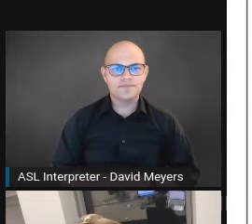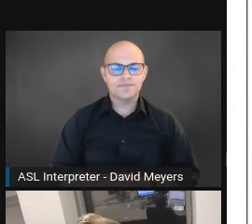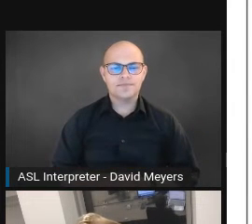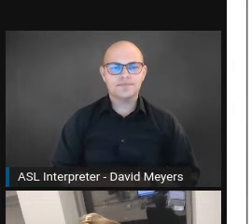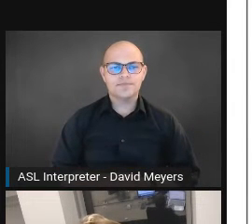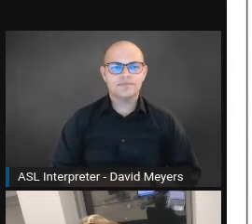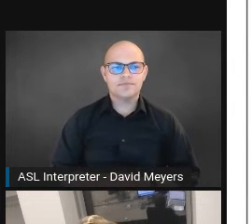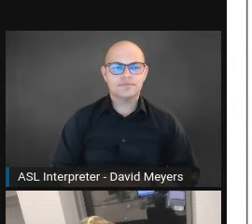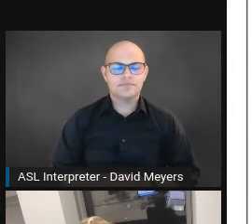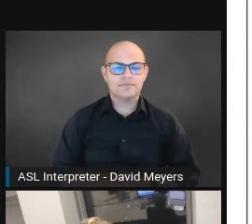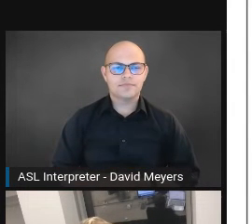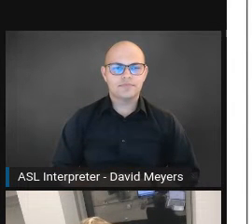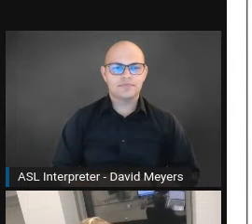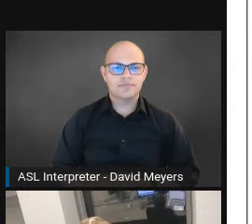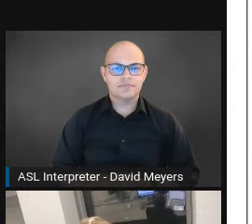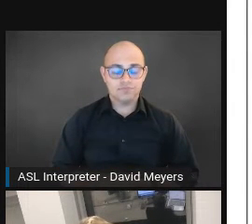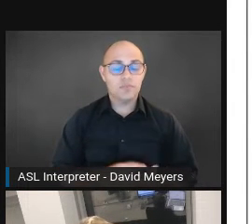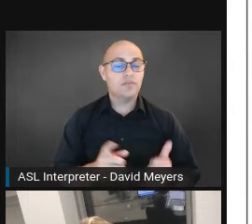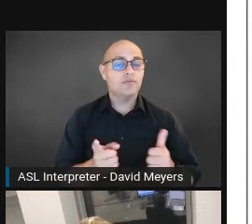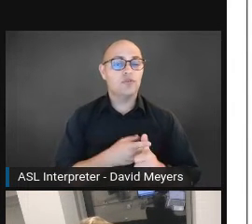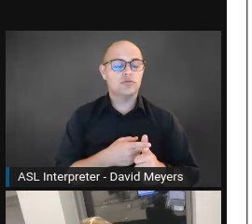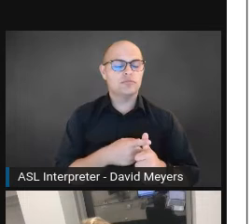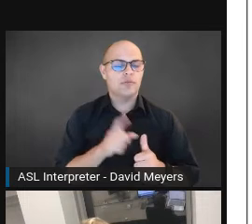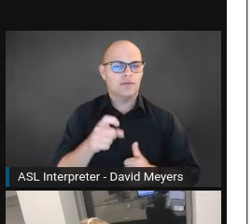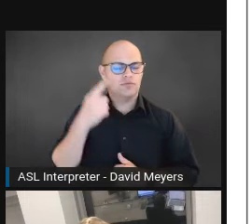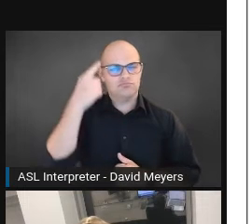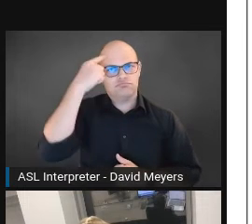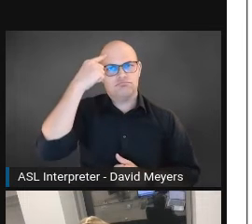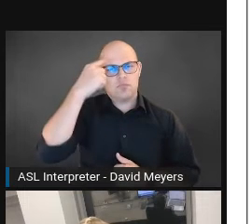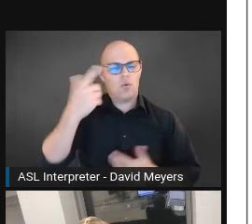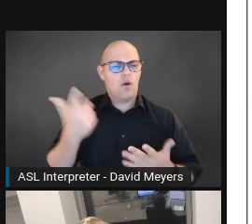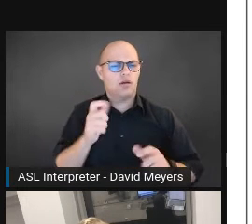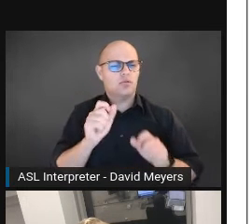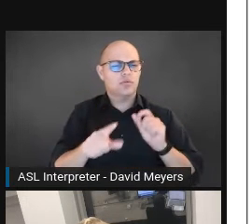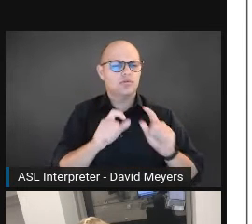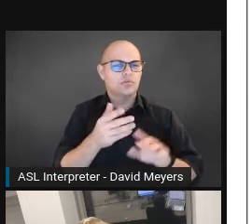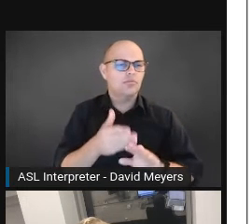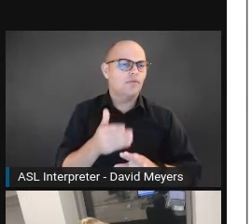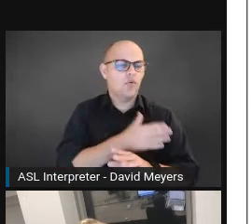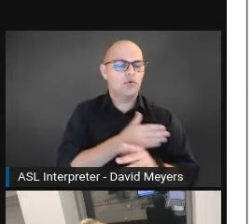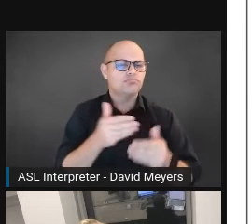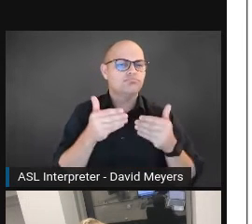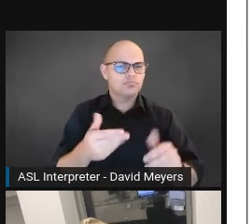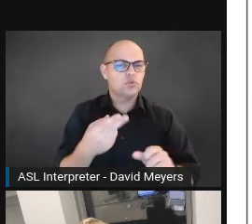First of all, these are the questions that we need to ask before you want to utilize a plugin